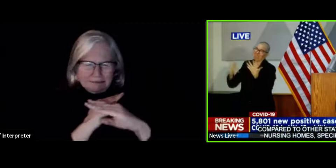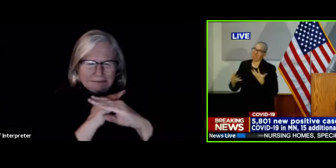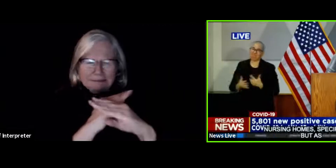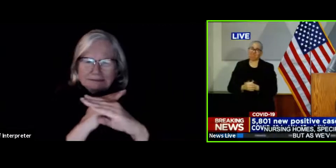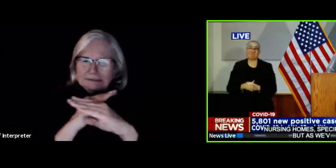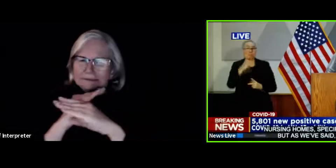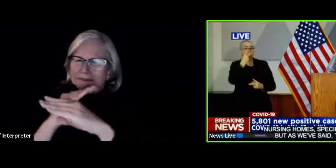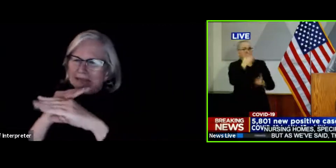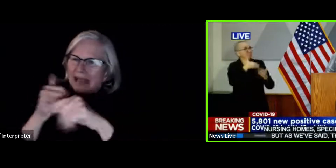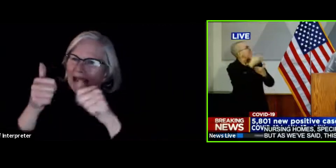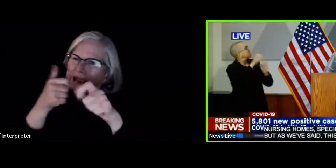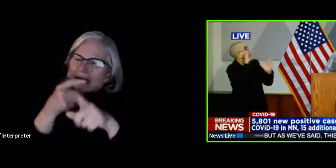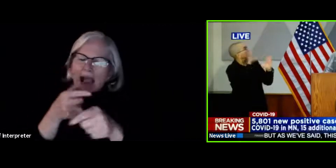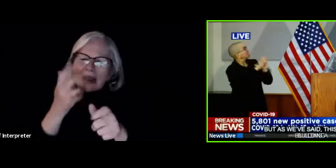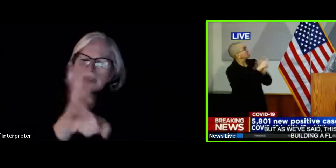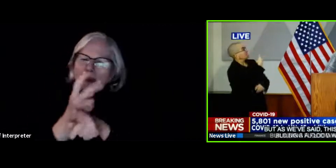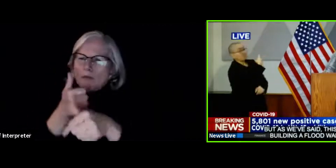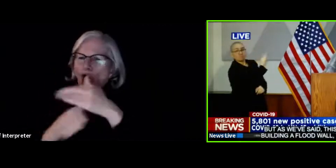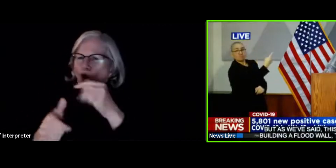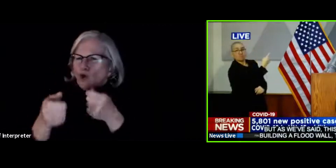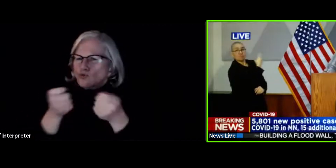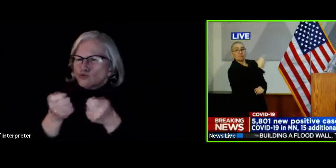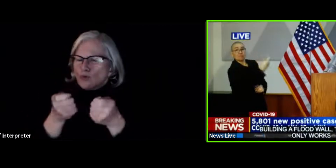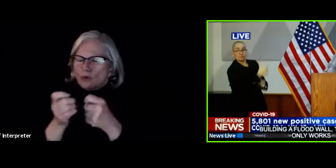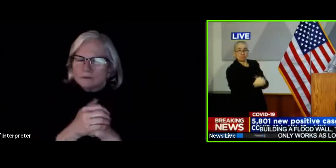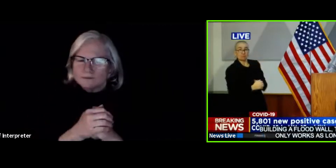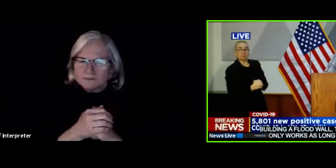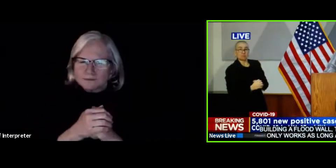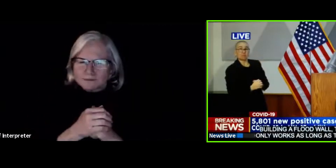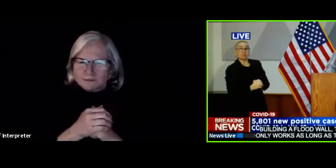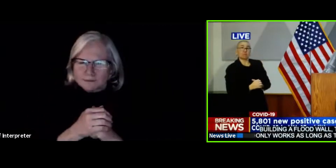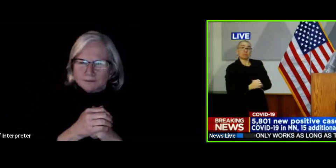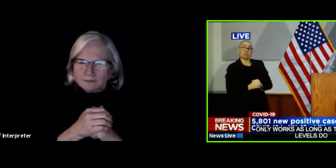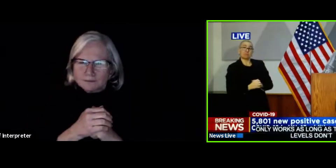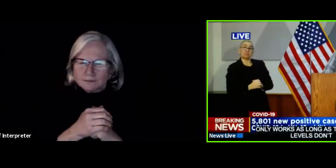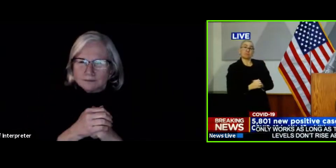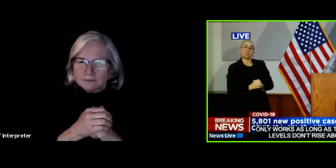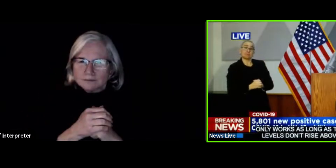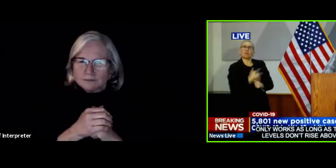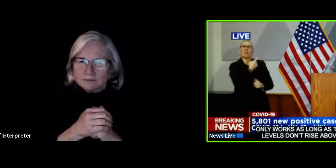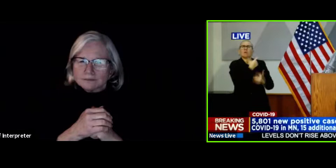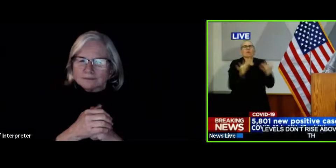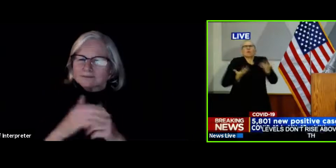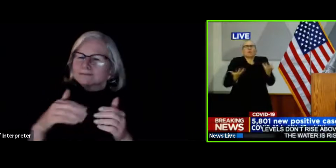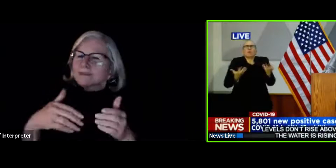A LITTLE FURTHER THE FACT THAT WE'RE TRACKING CASES